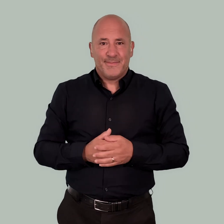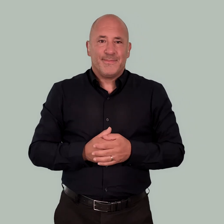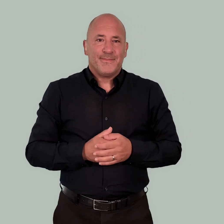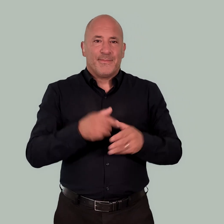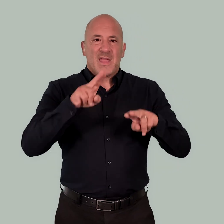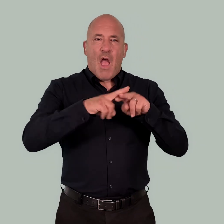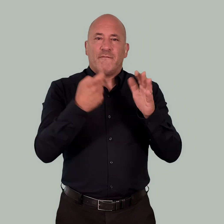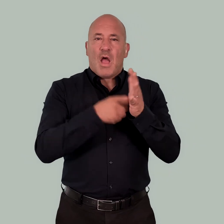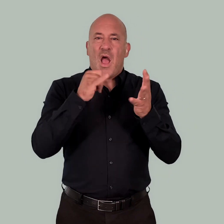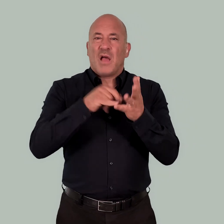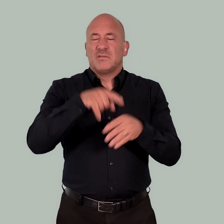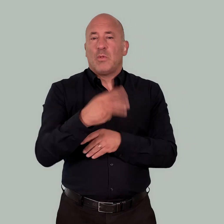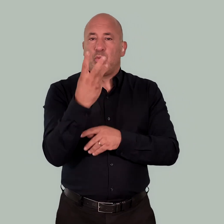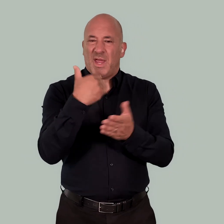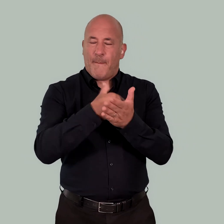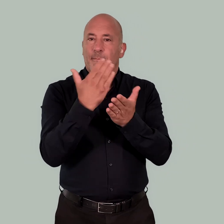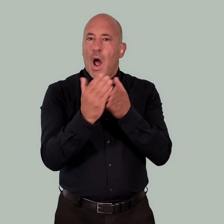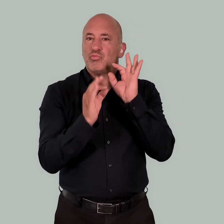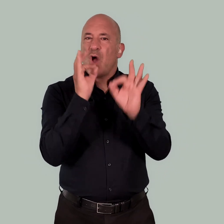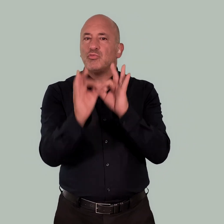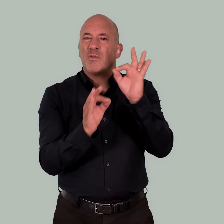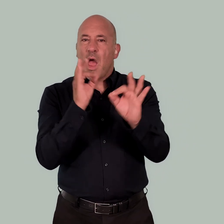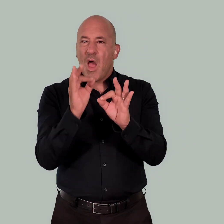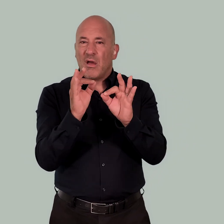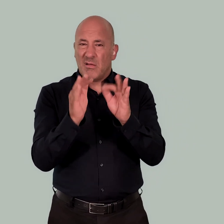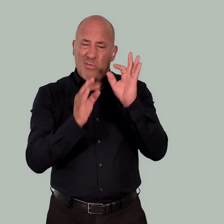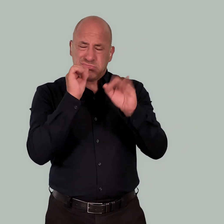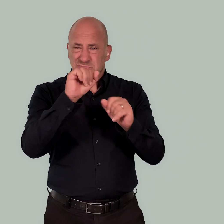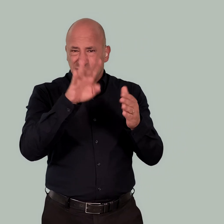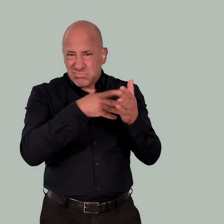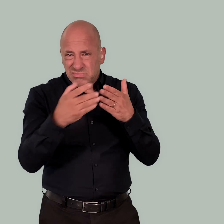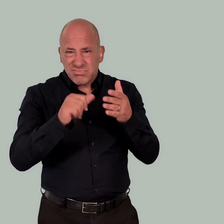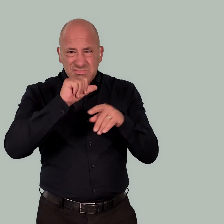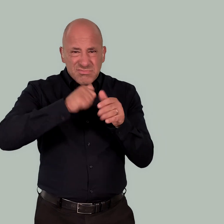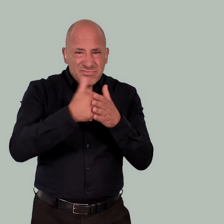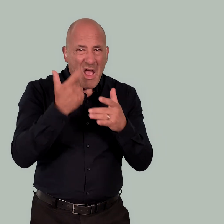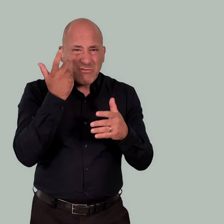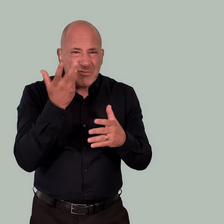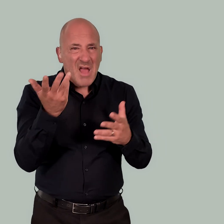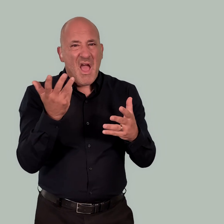The FRS is a three-part questionnaire covering the household schedule,